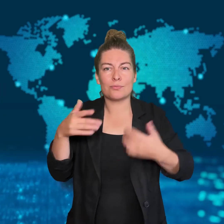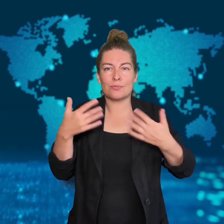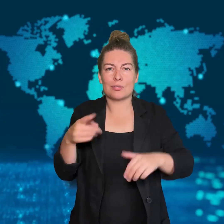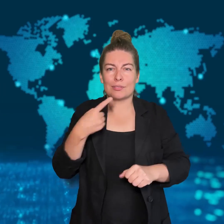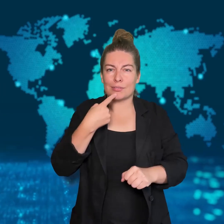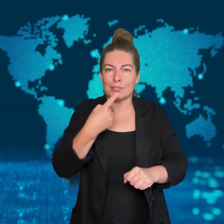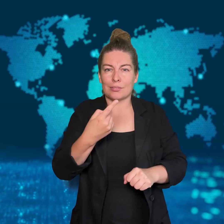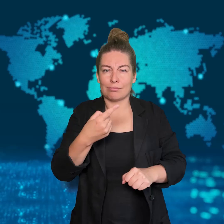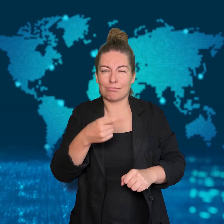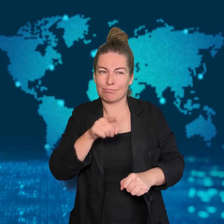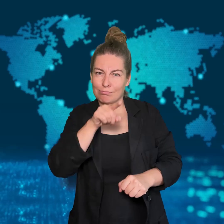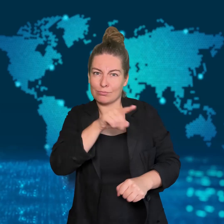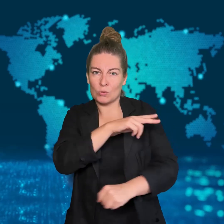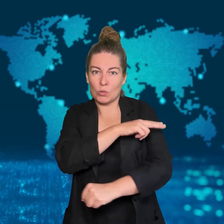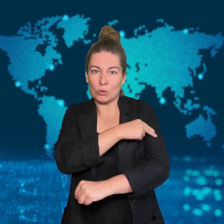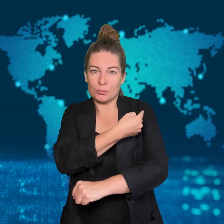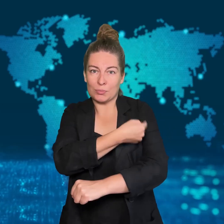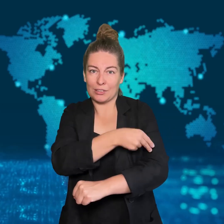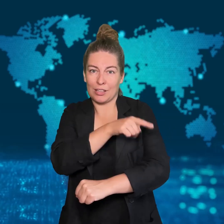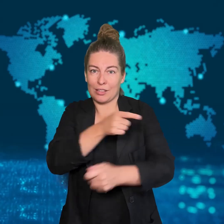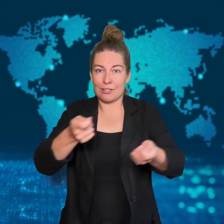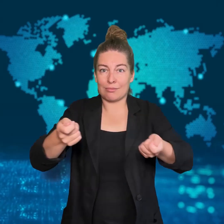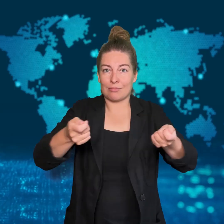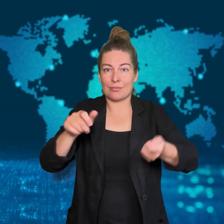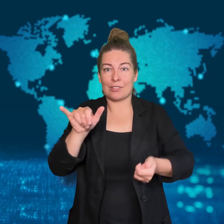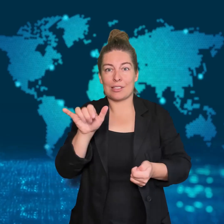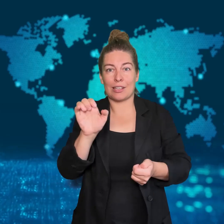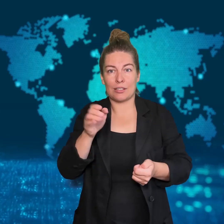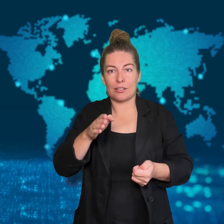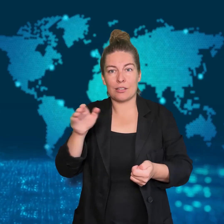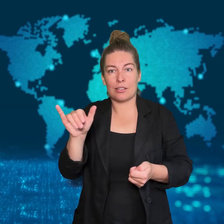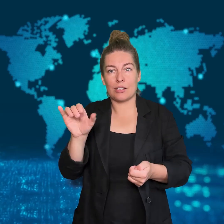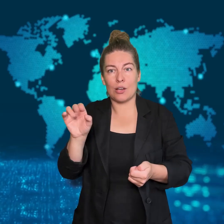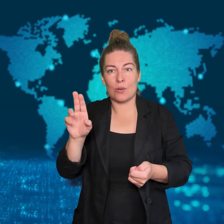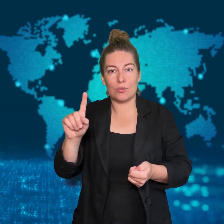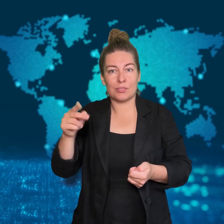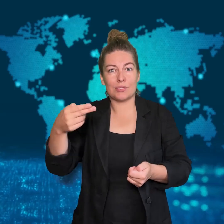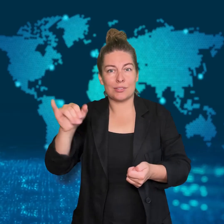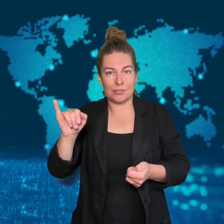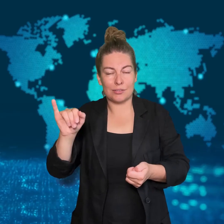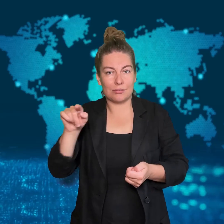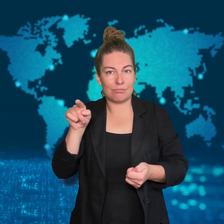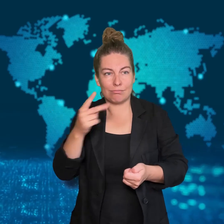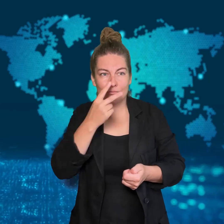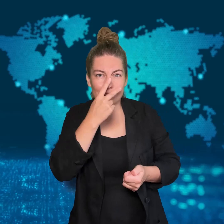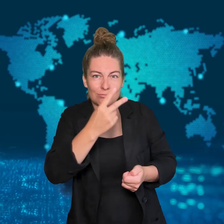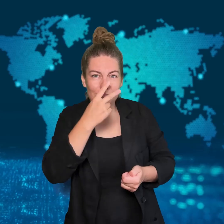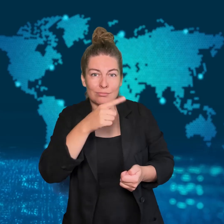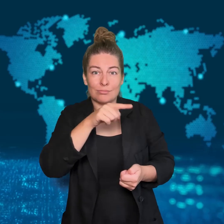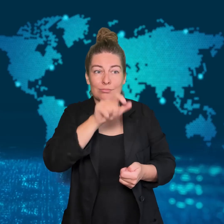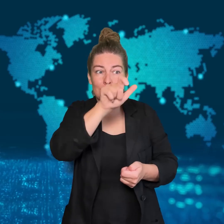an "anti-trafficking volunteer."